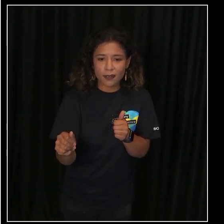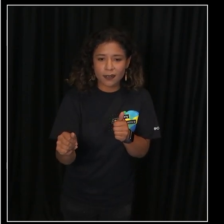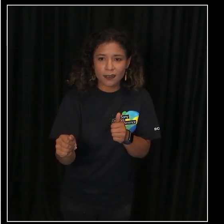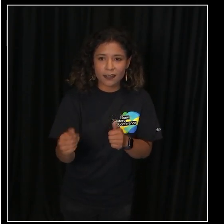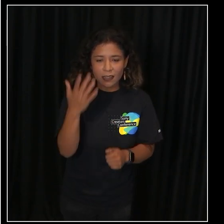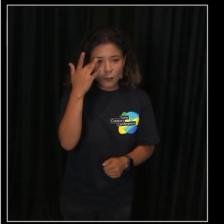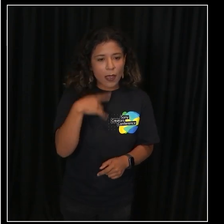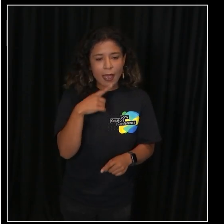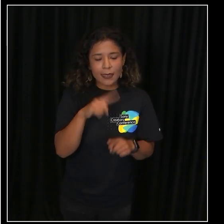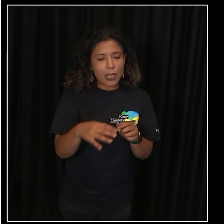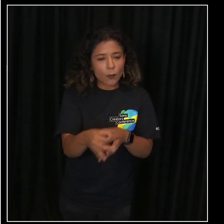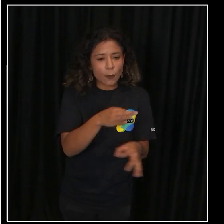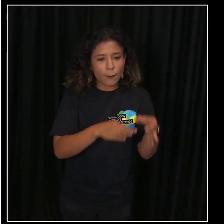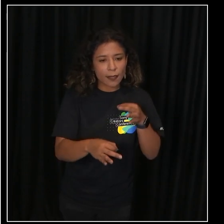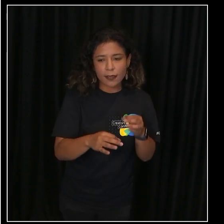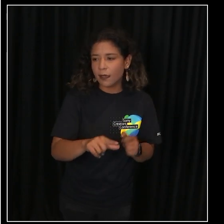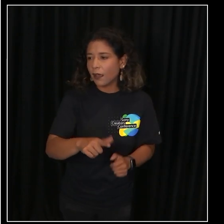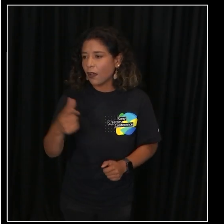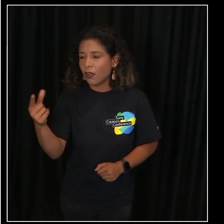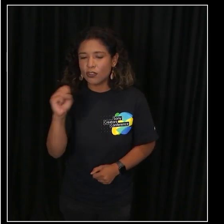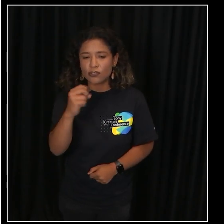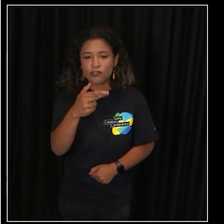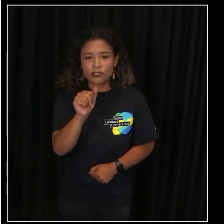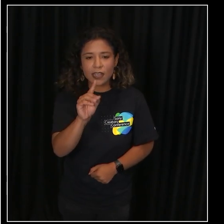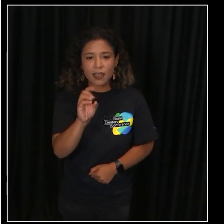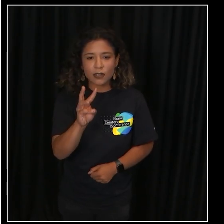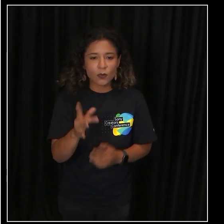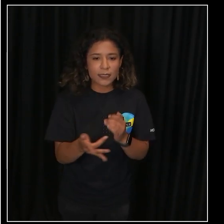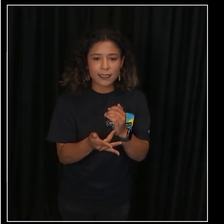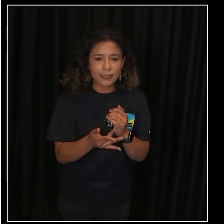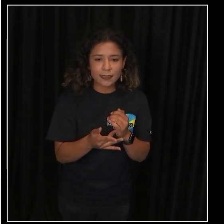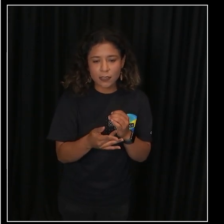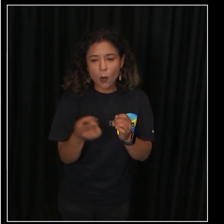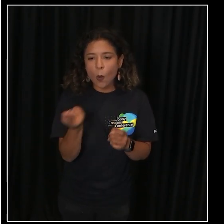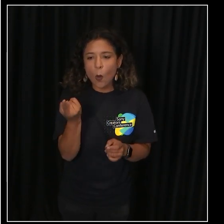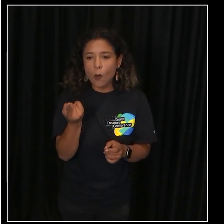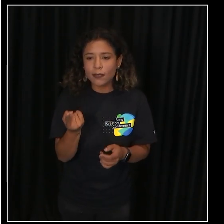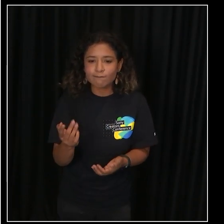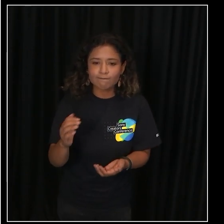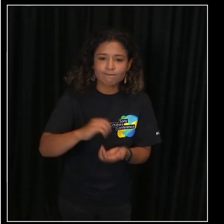shadowing techniques, they can only complement. In this case, portions of her neck are literally not on screen,